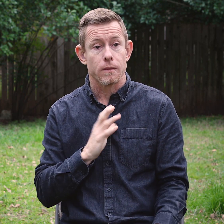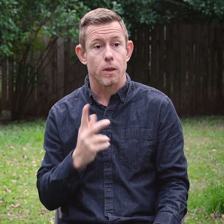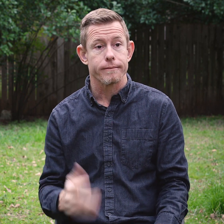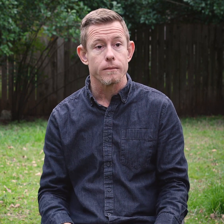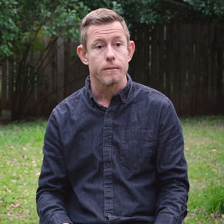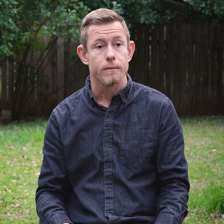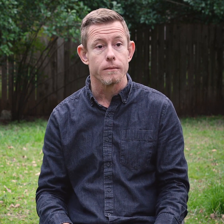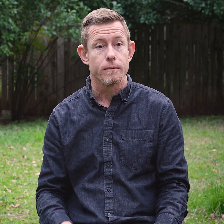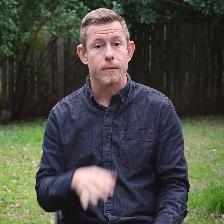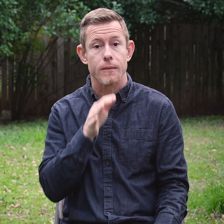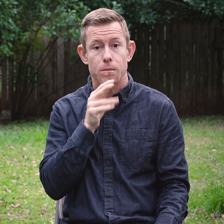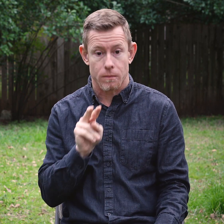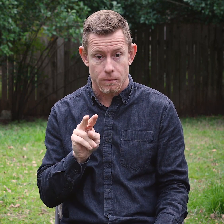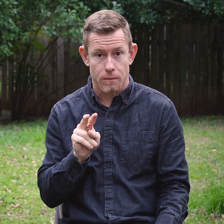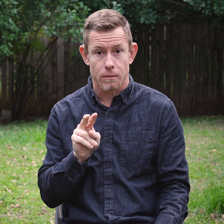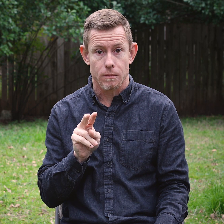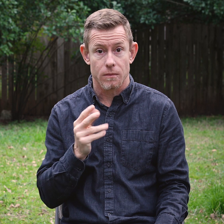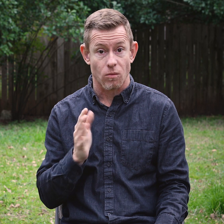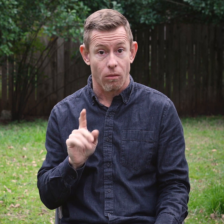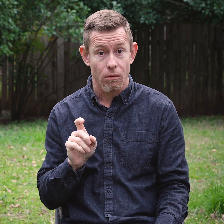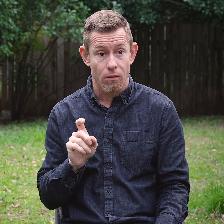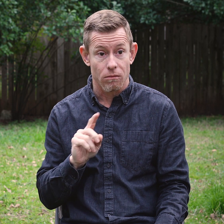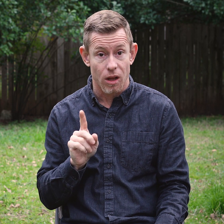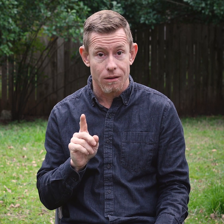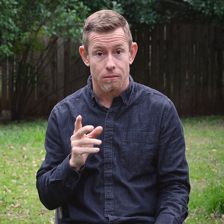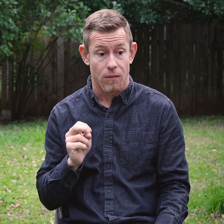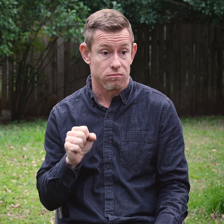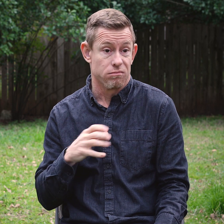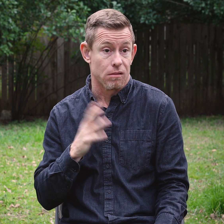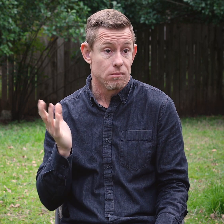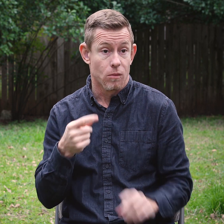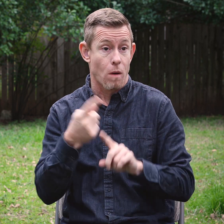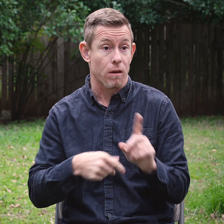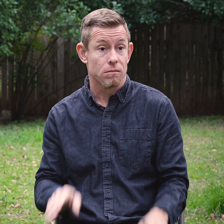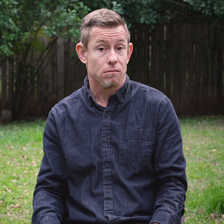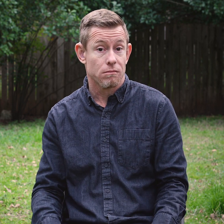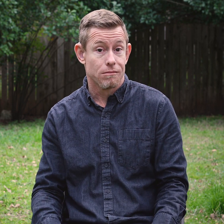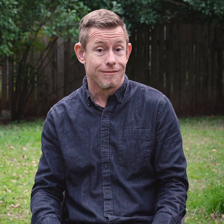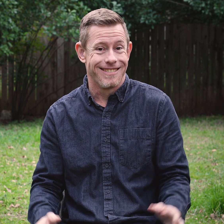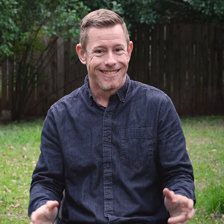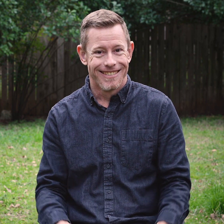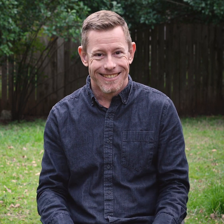I resigned and mom asked, “That’s it? You’re going?” I said, “It’s just for a month.” [chuckle]